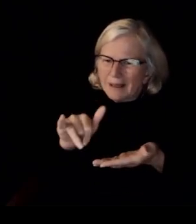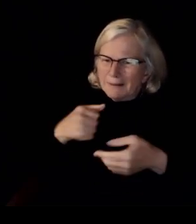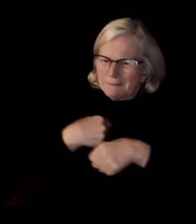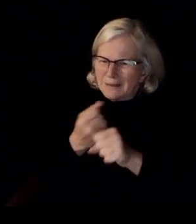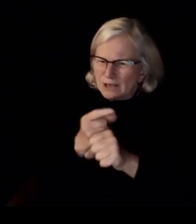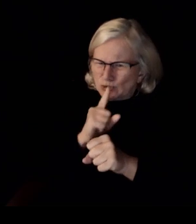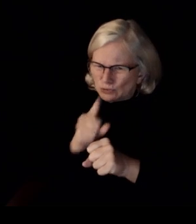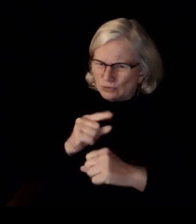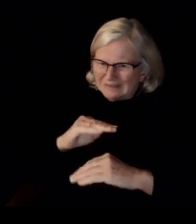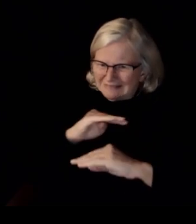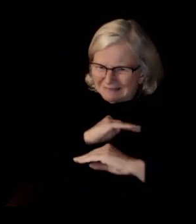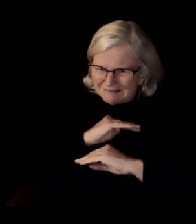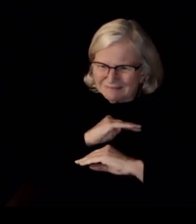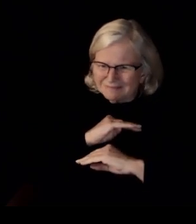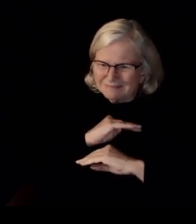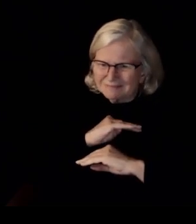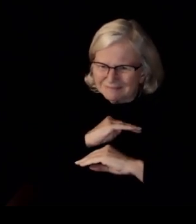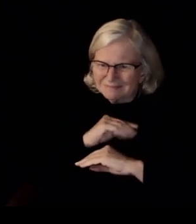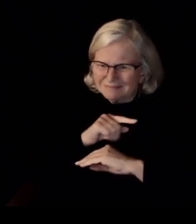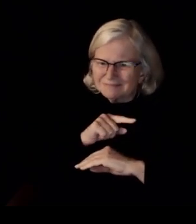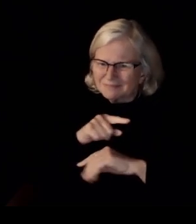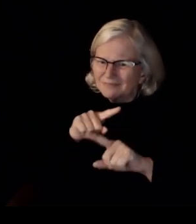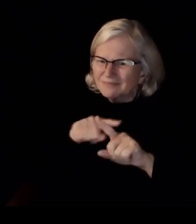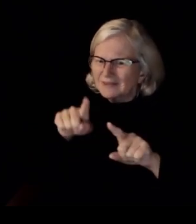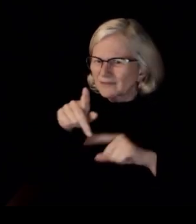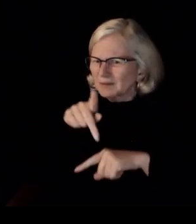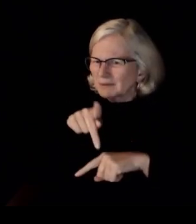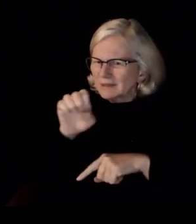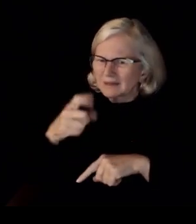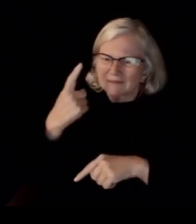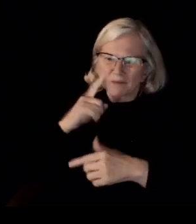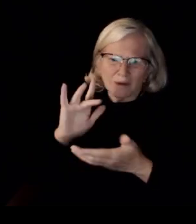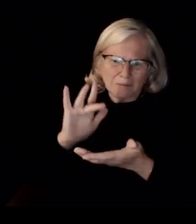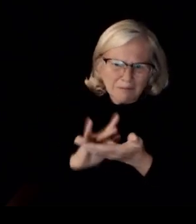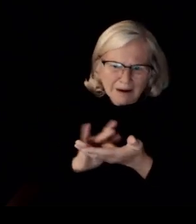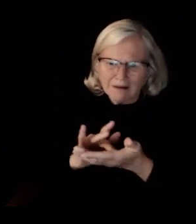Commissioner Malcolm: Thanks again Commissioner Roberts-Davis and Commissioner Robert-Davis